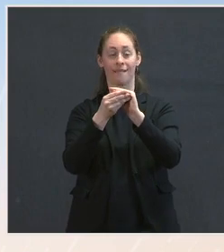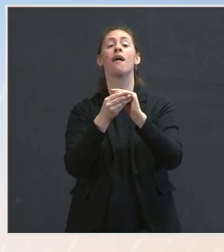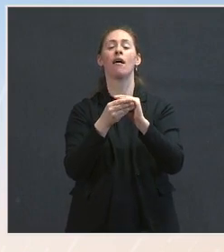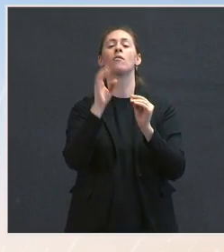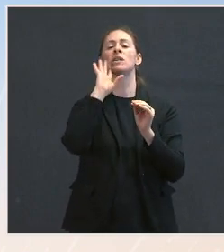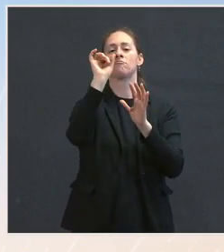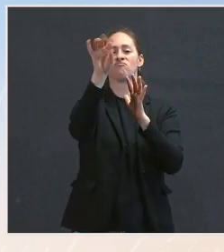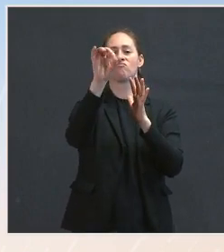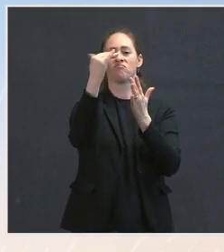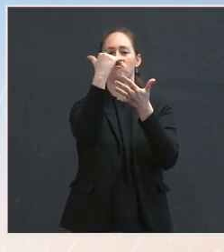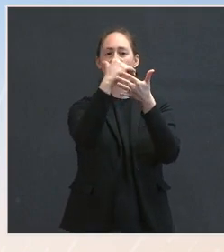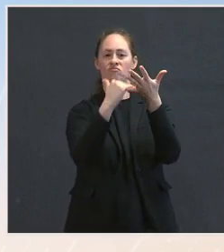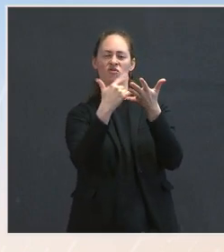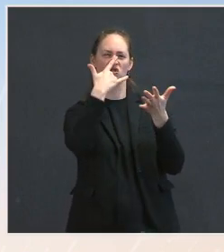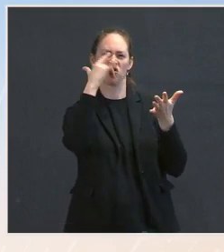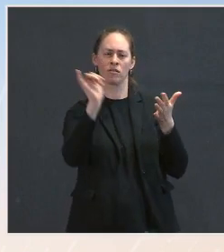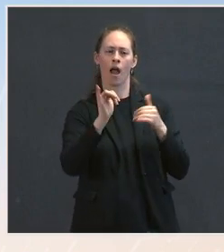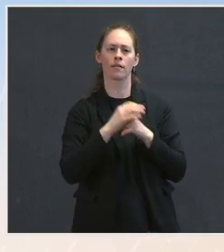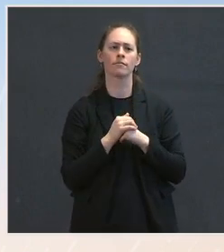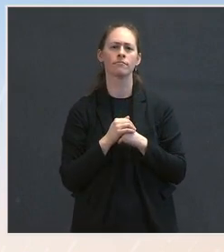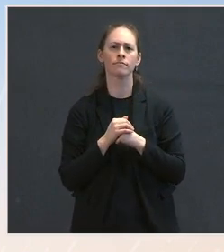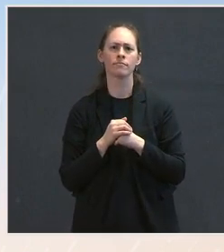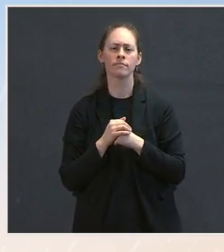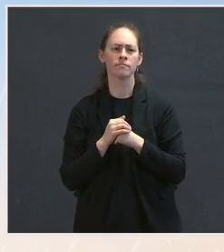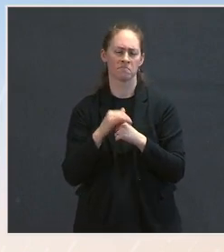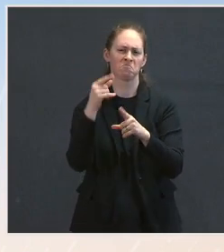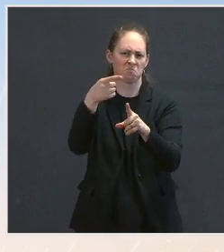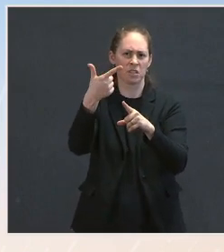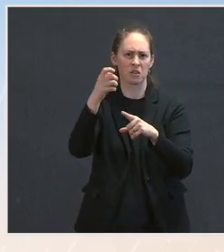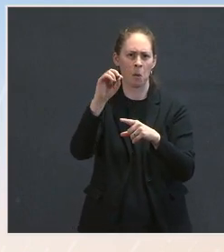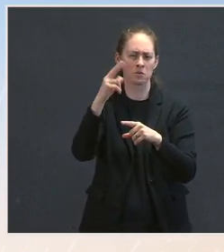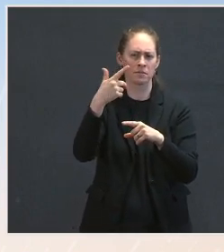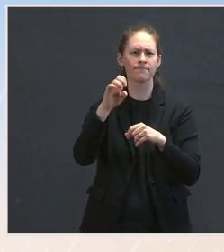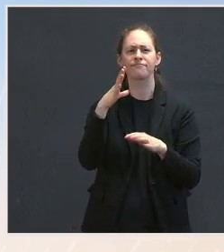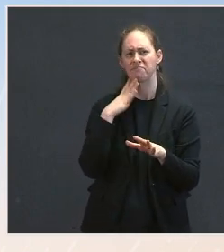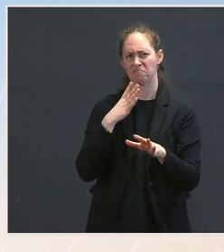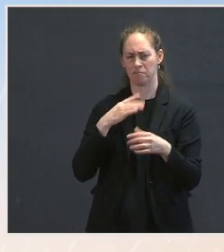The Press: Great. Thanks, Jen. I have a question for myself and then one for reporters who can't be here.